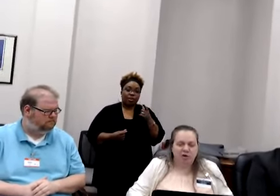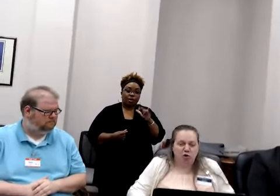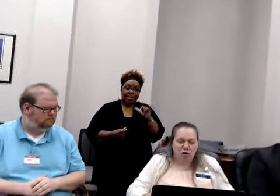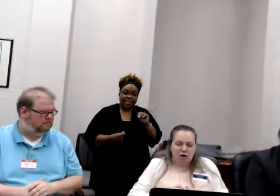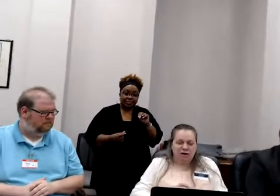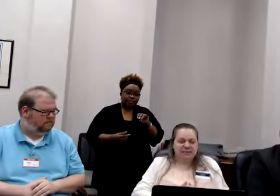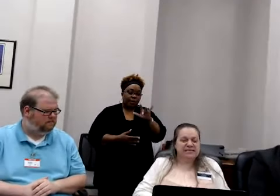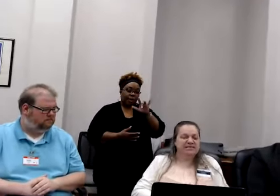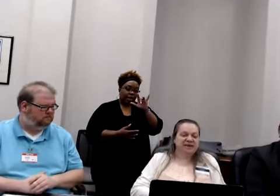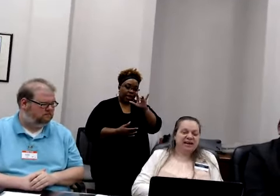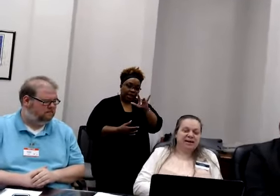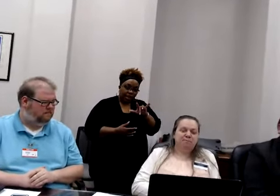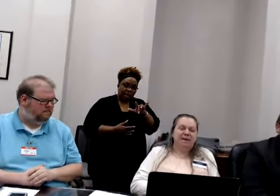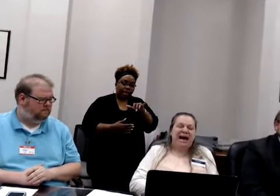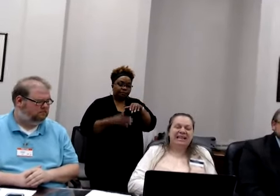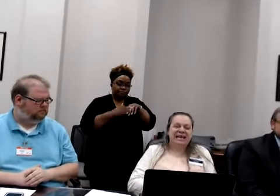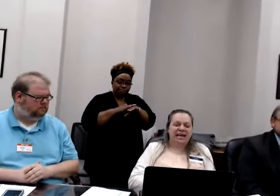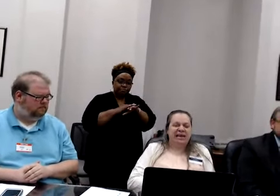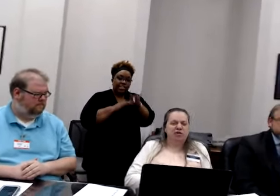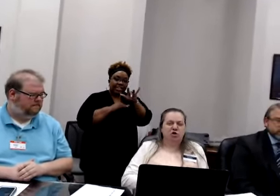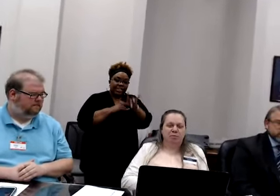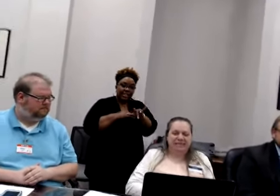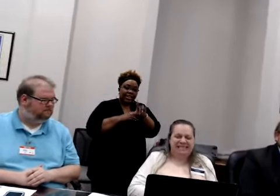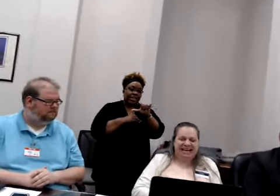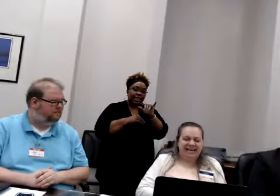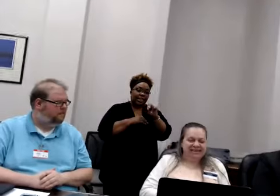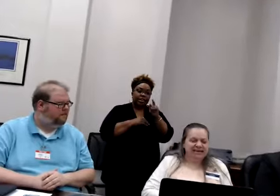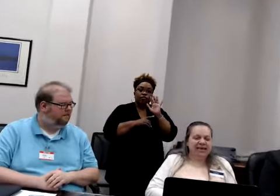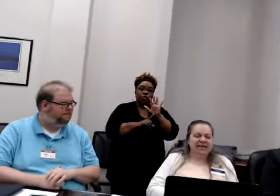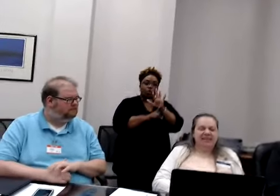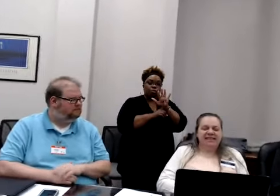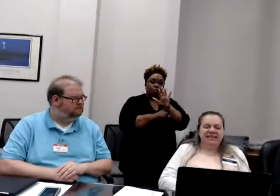for your specific ballot and your precinct.